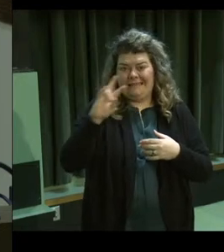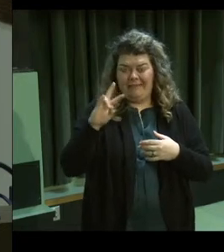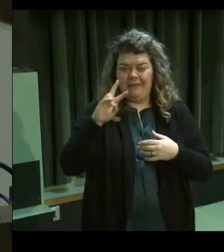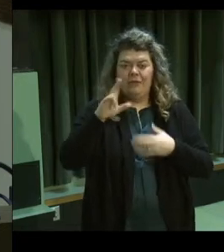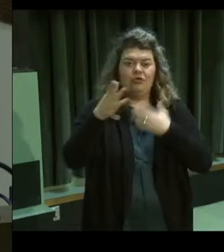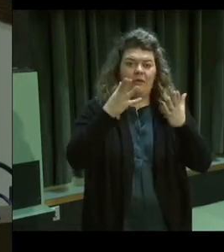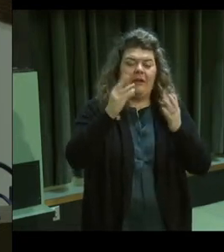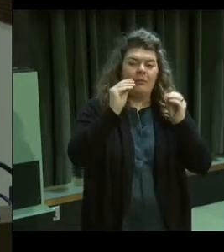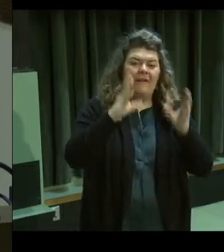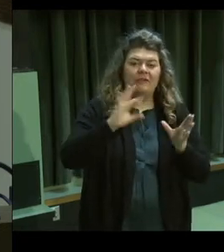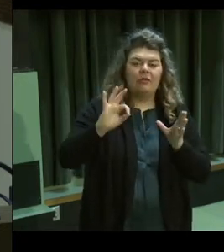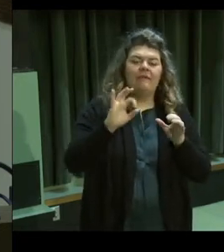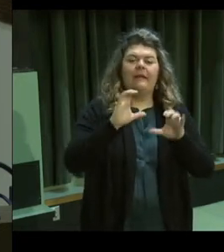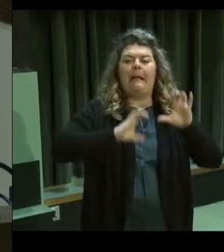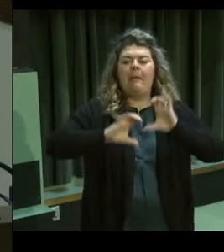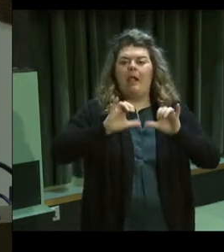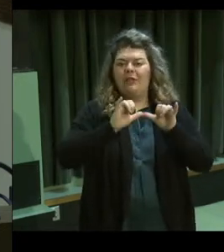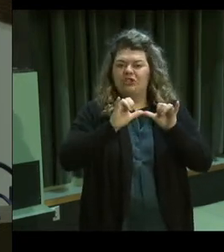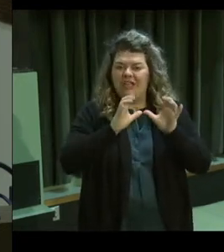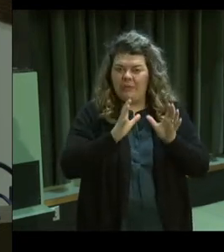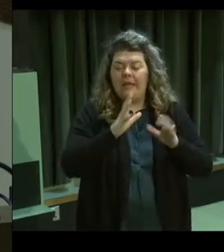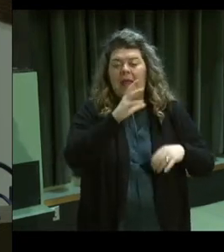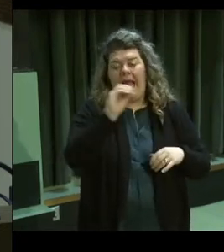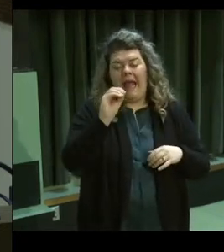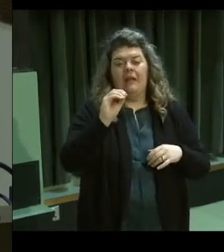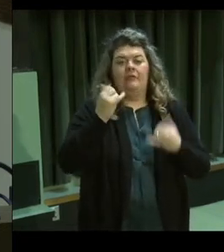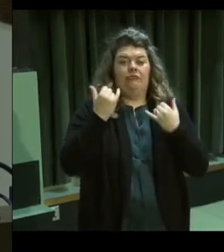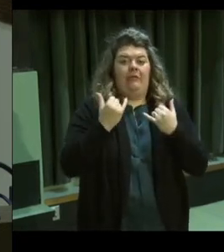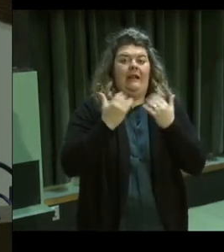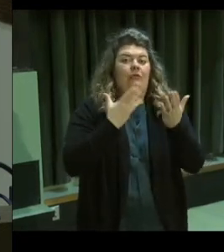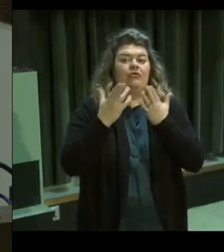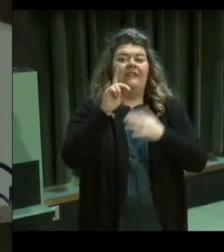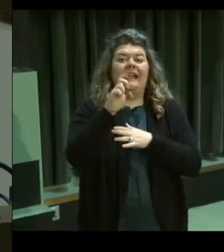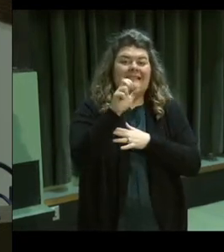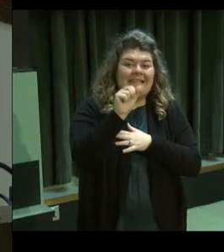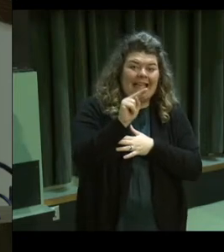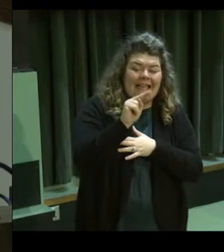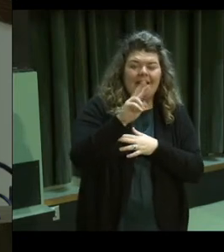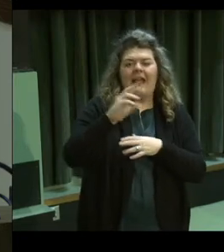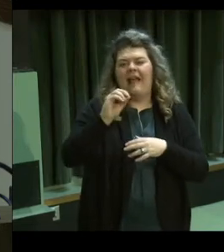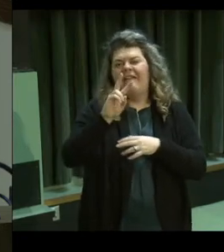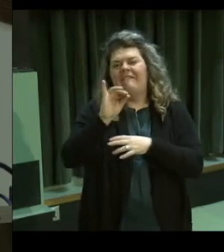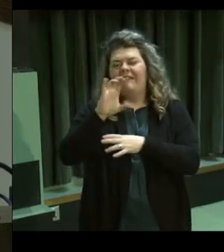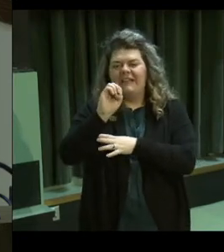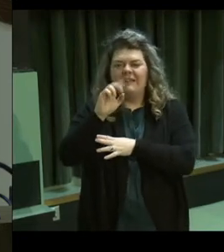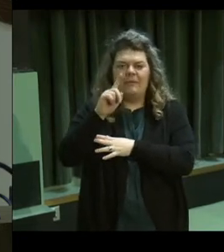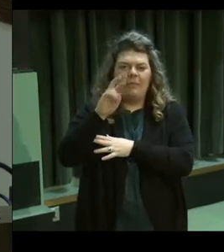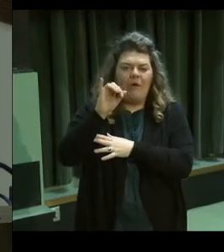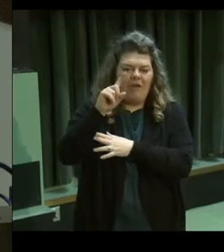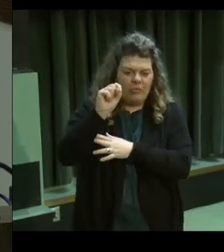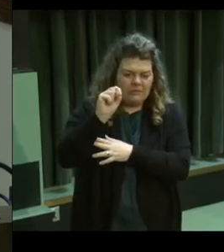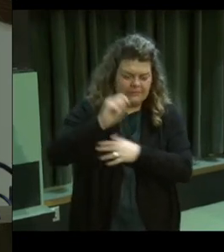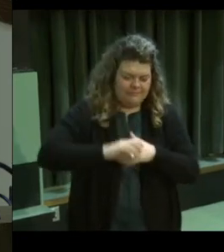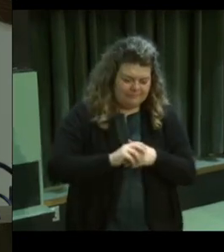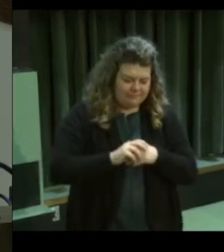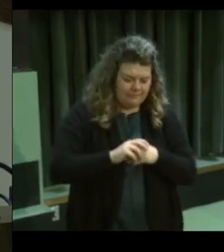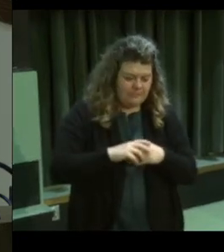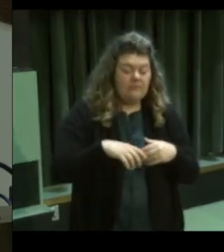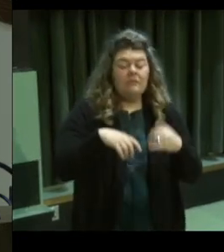as a professor of chemical engineering as well as currently